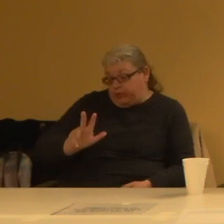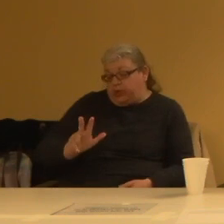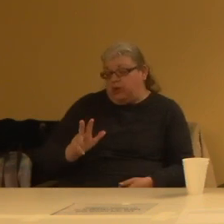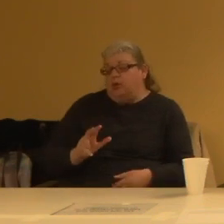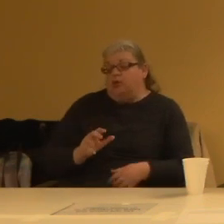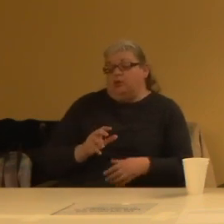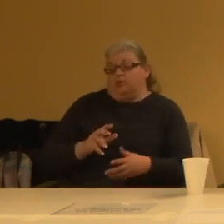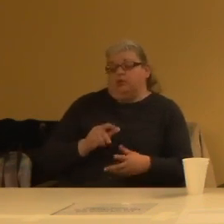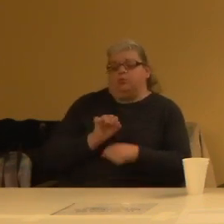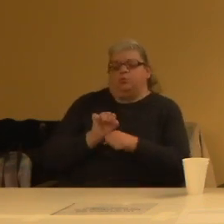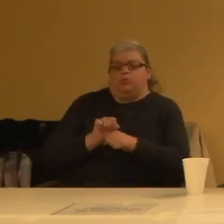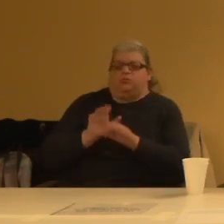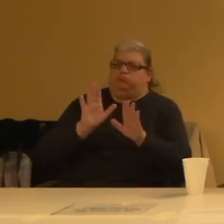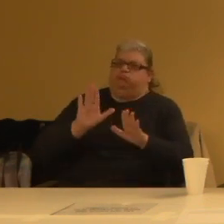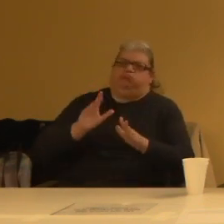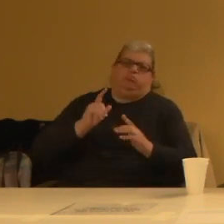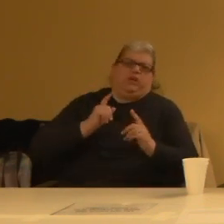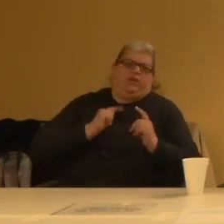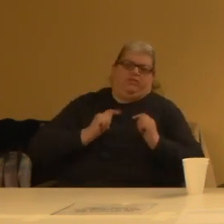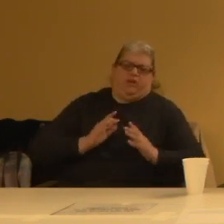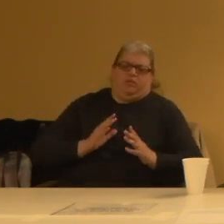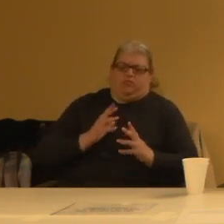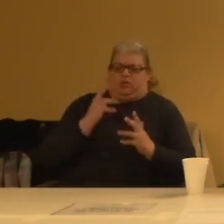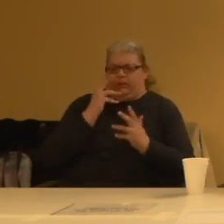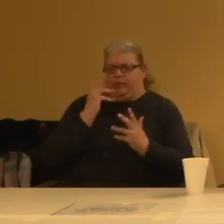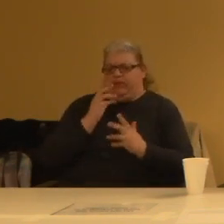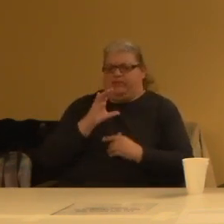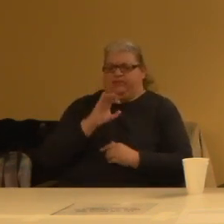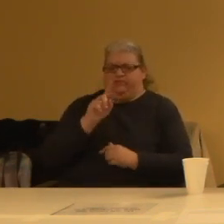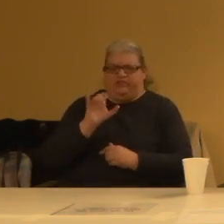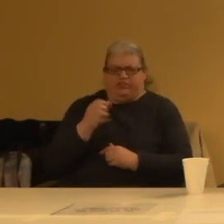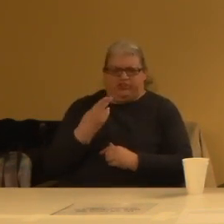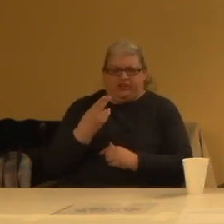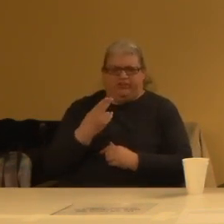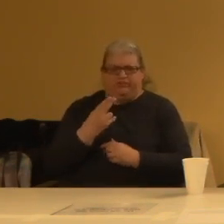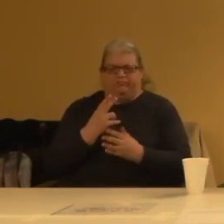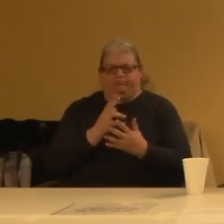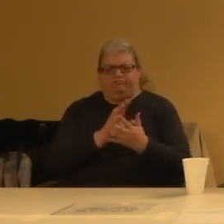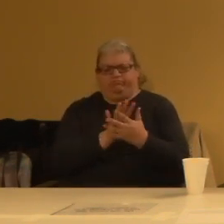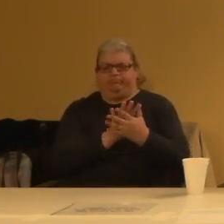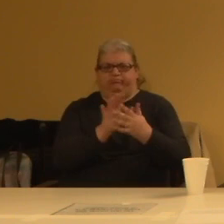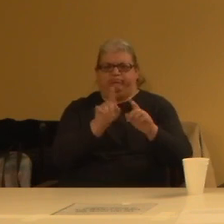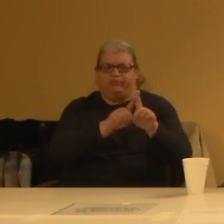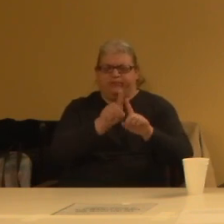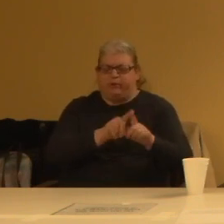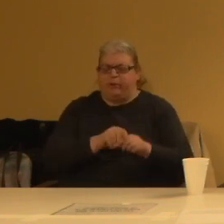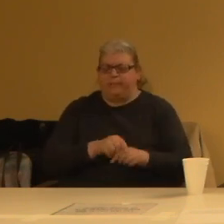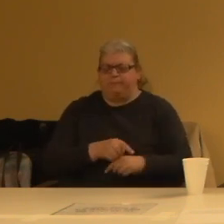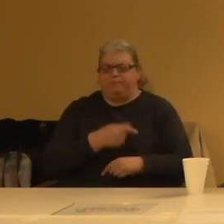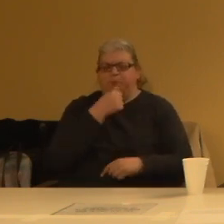with this amazing, like a Czech film and TV star. And one day in rehearsal she said, "Celise,